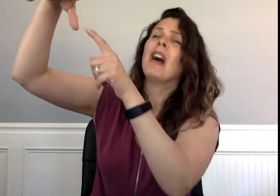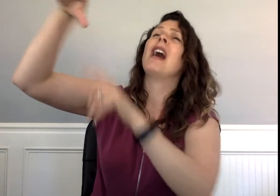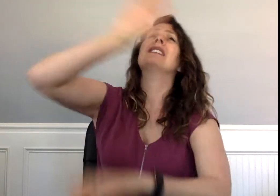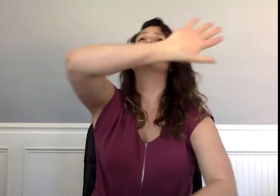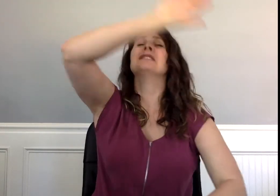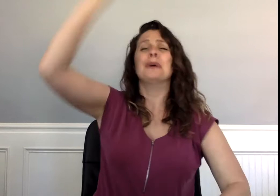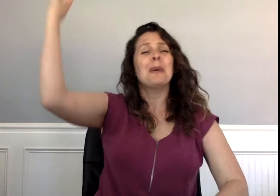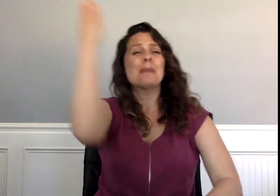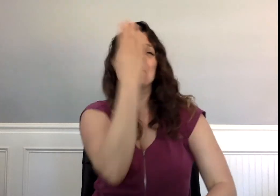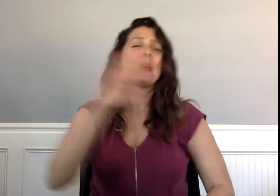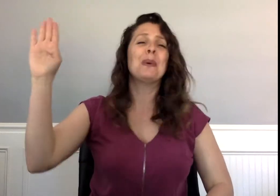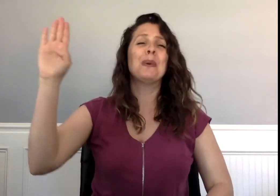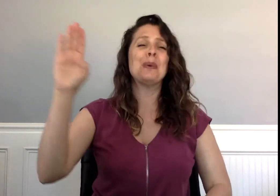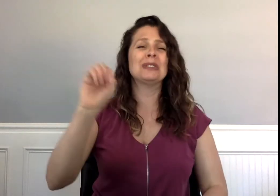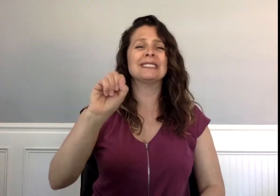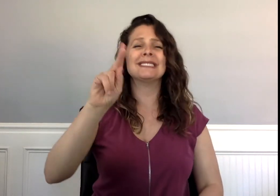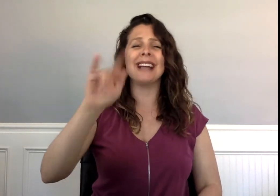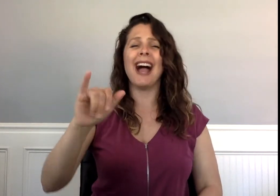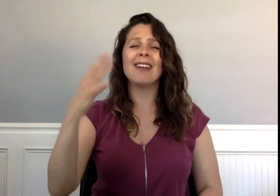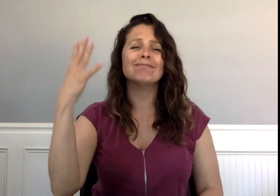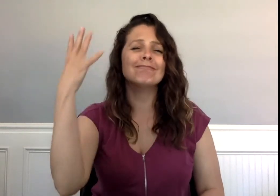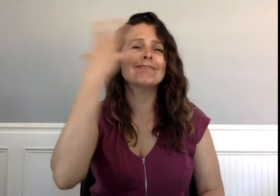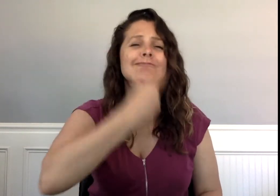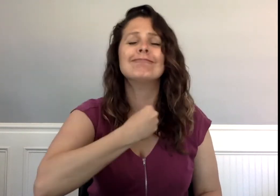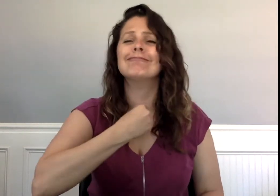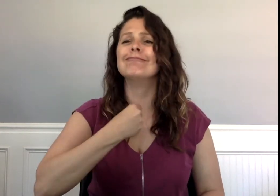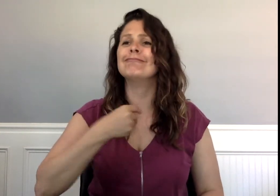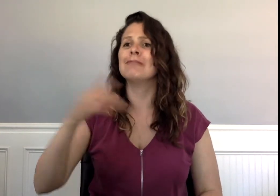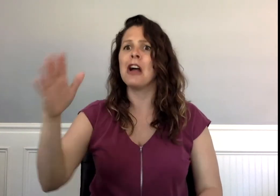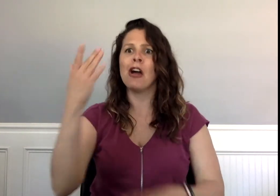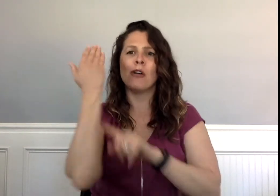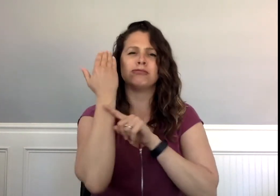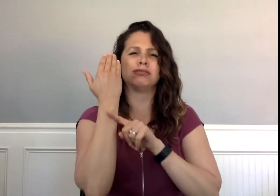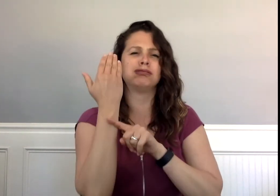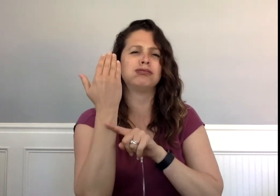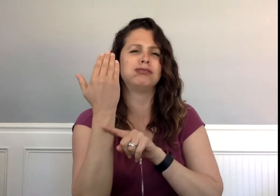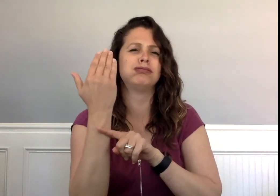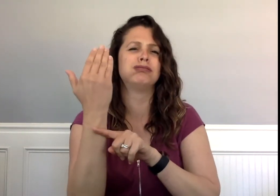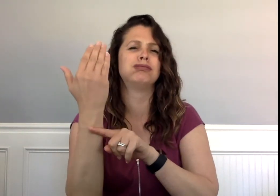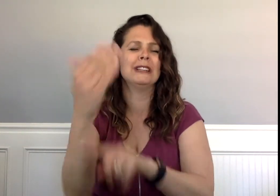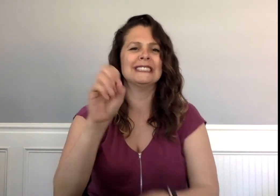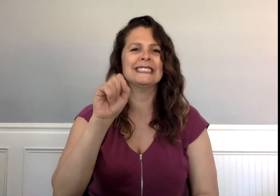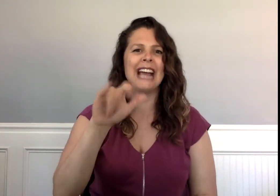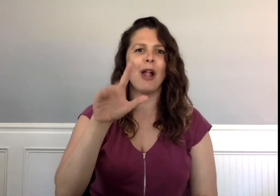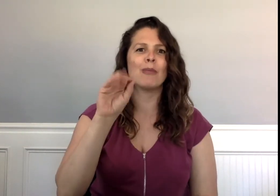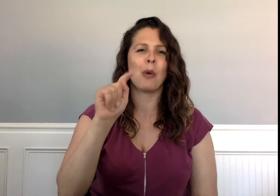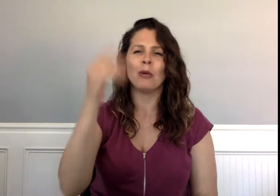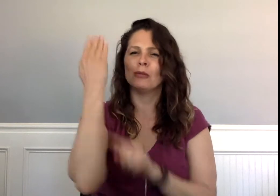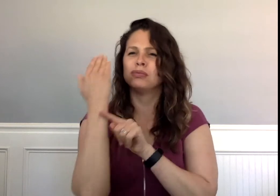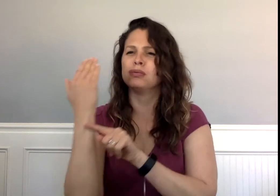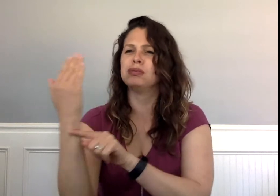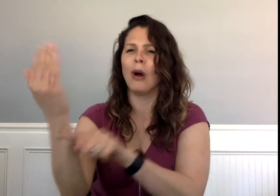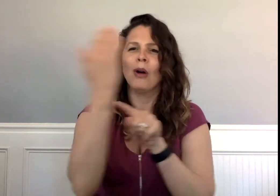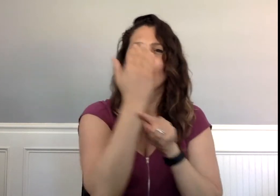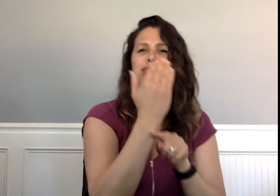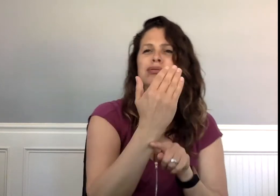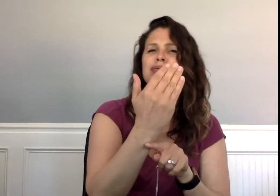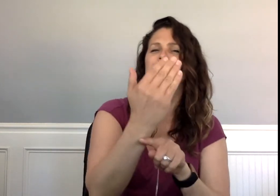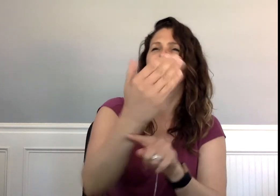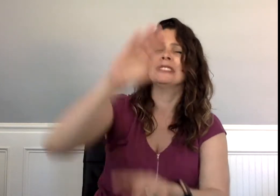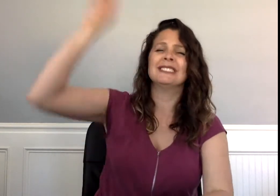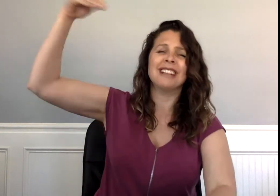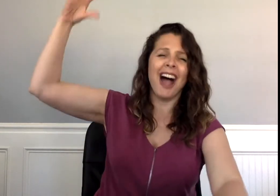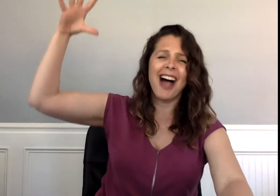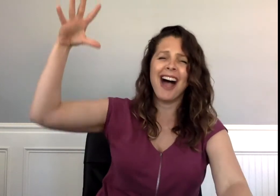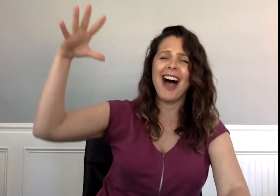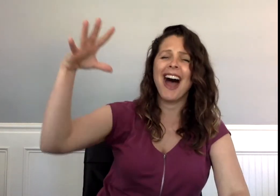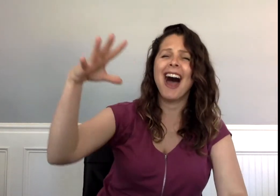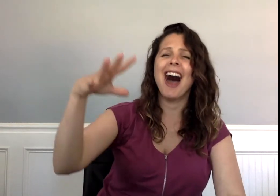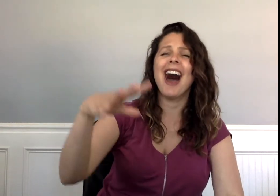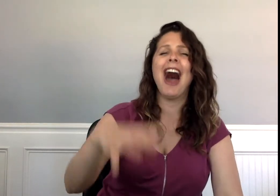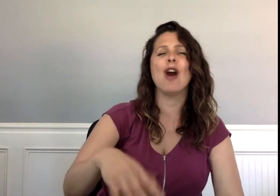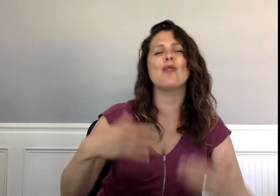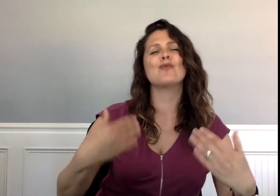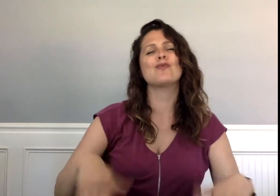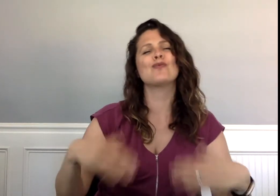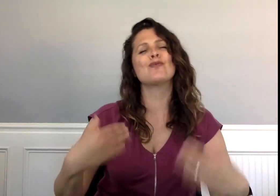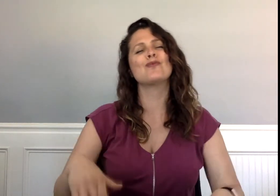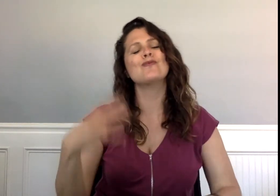The bright blue sky was beautiful. Sailboats dotted the Hudson, glittering in the sunshine below.